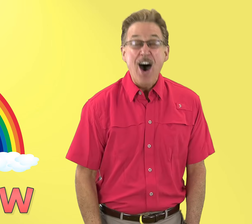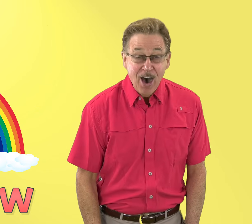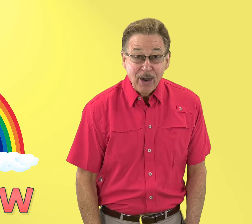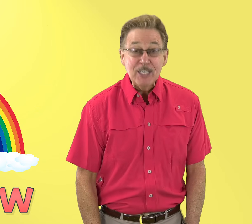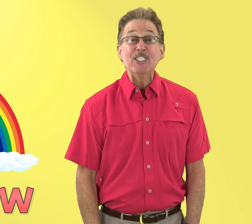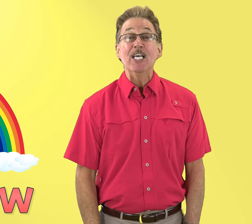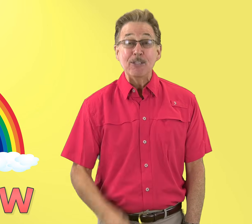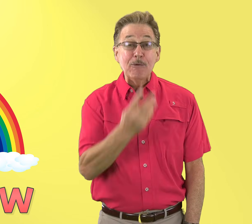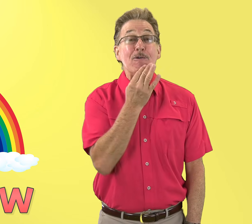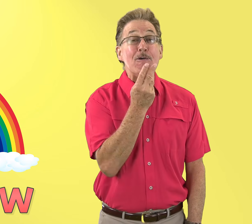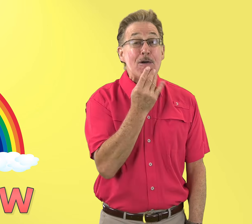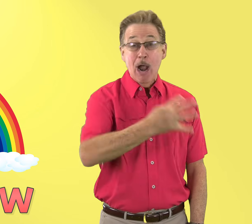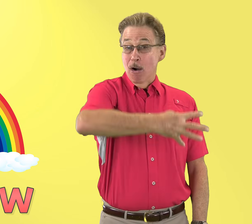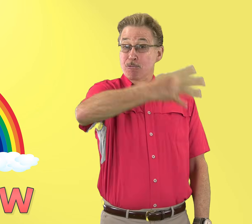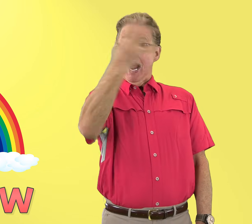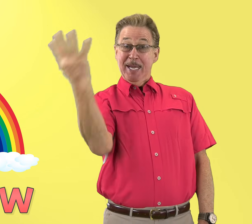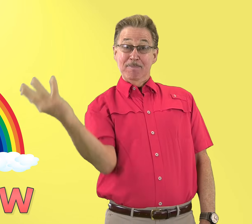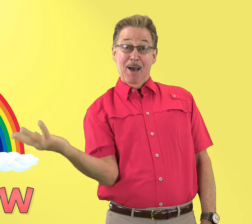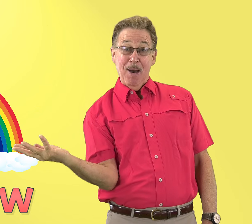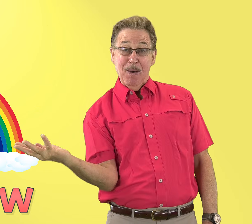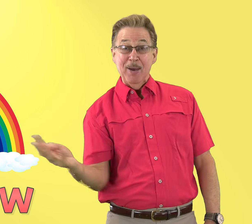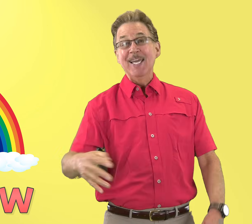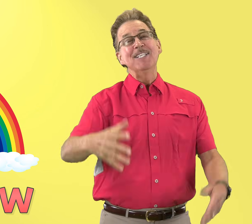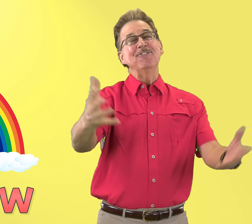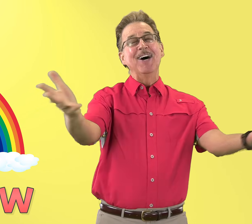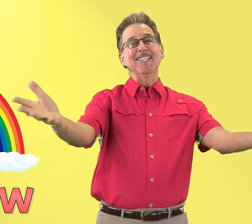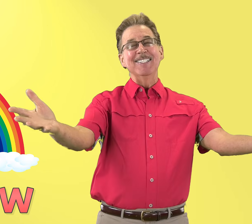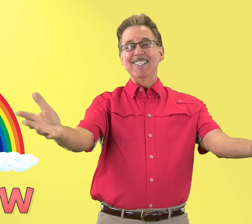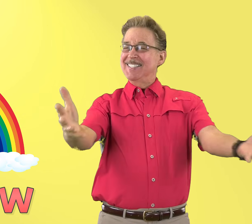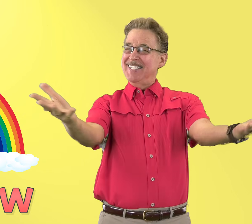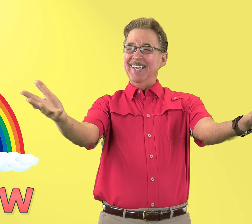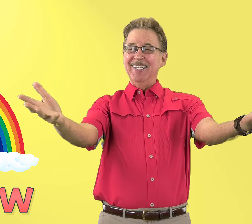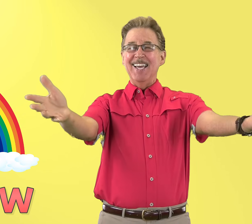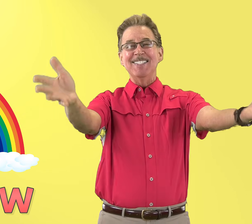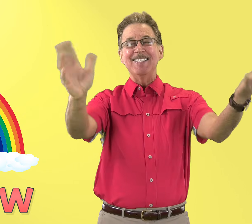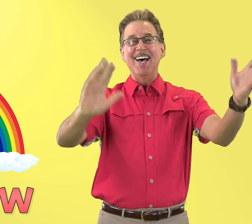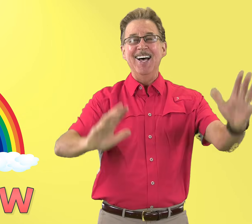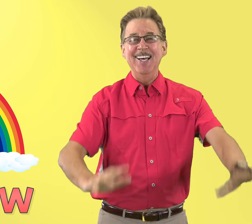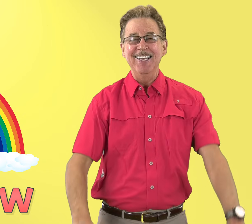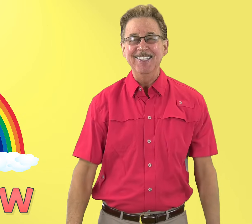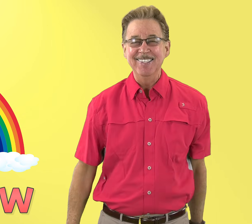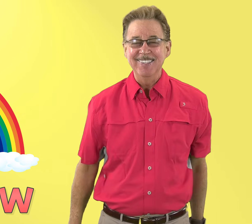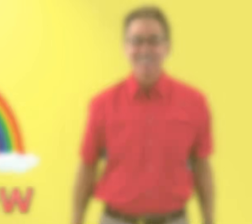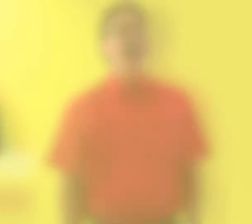R r says /r/ rainbow It's fun to sing and sign